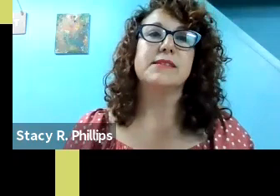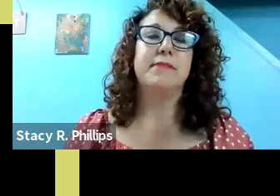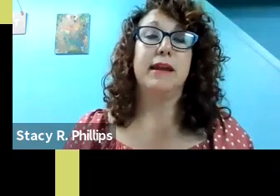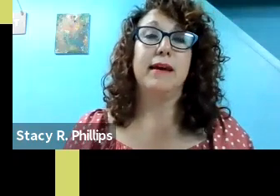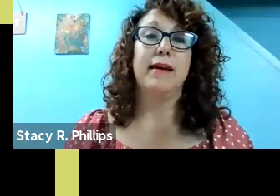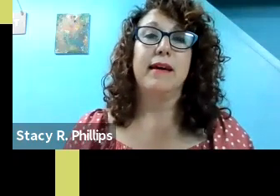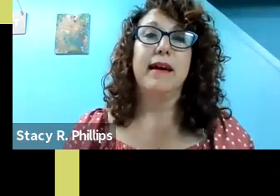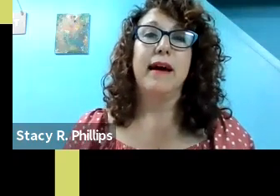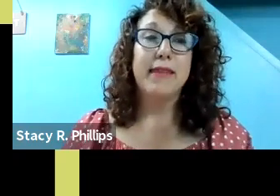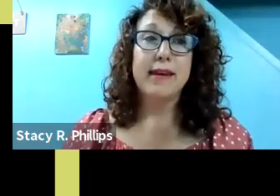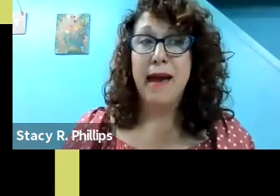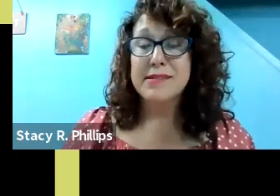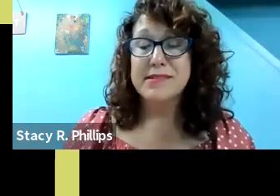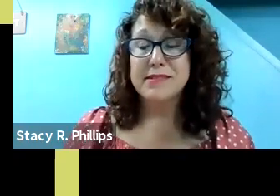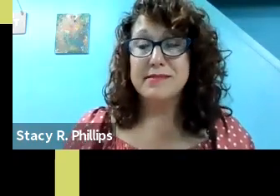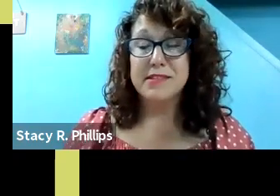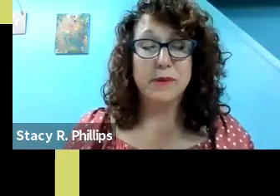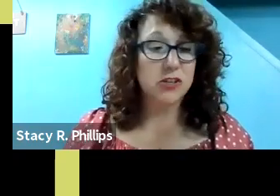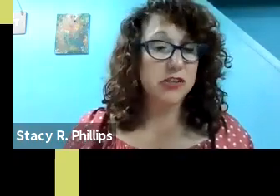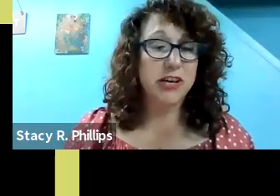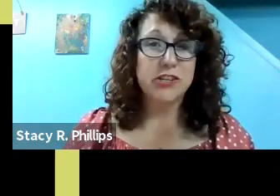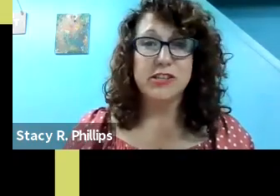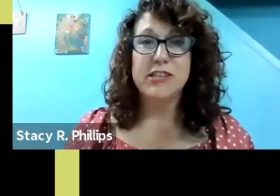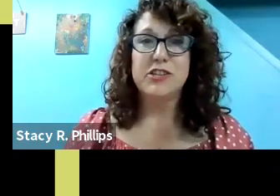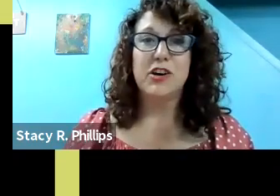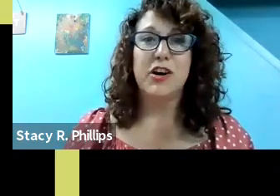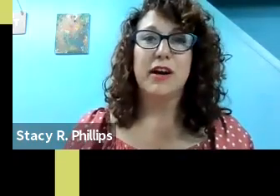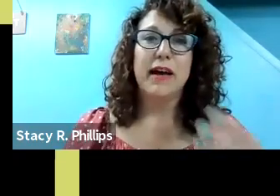into the meeting. And then ask the special education teacher